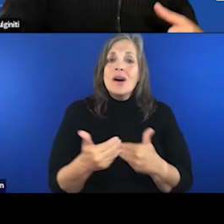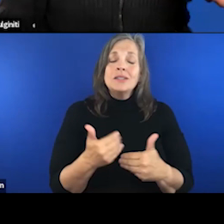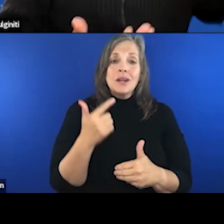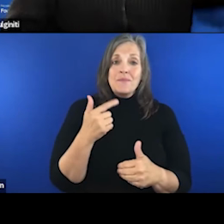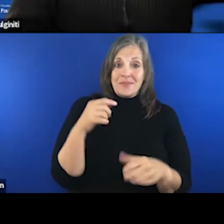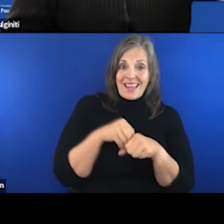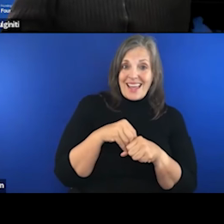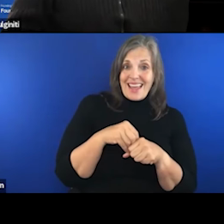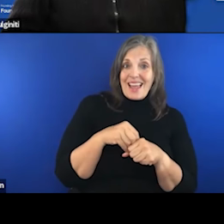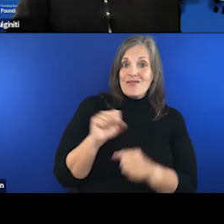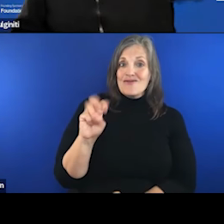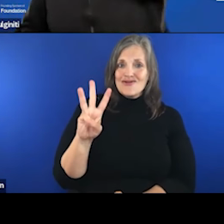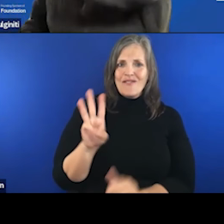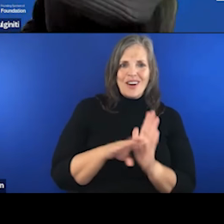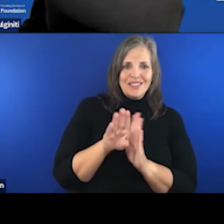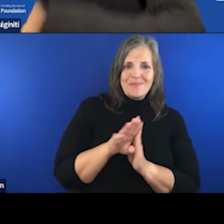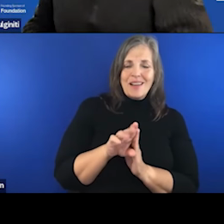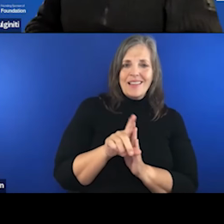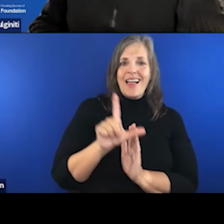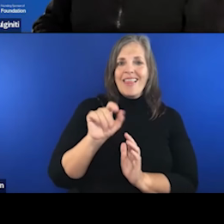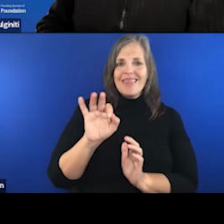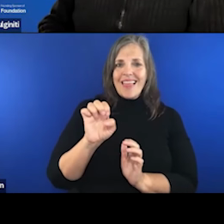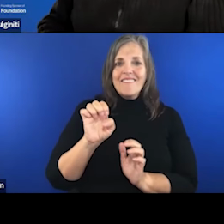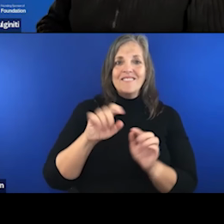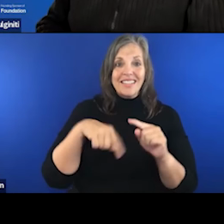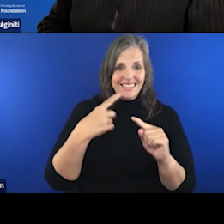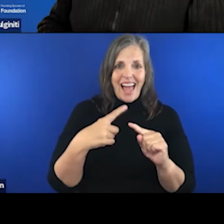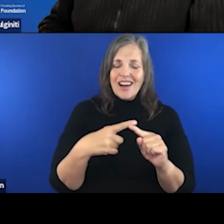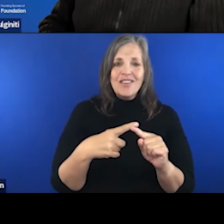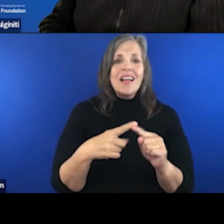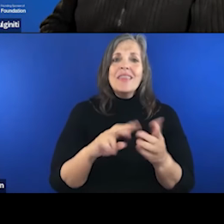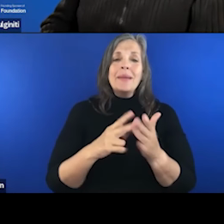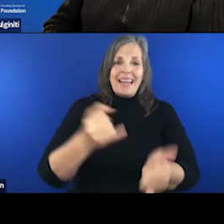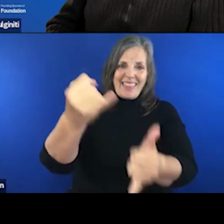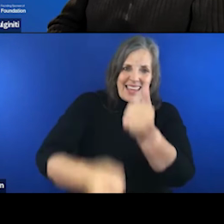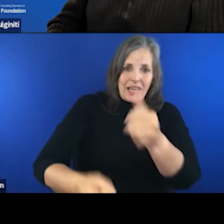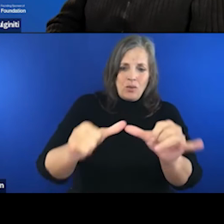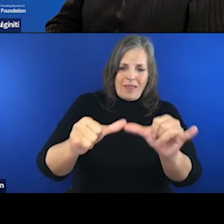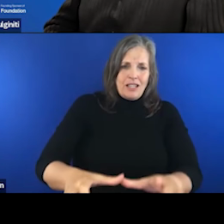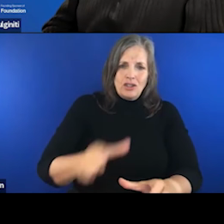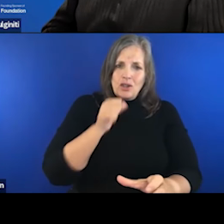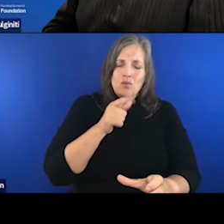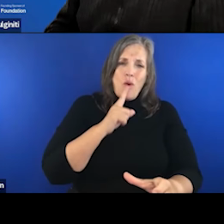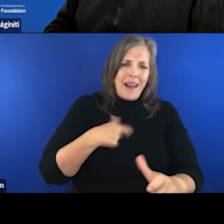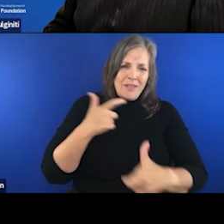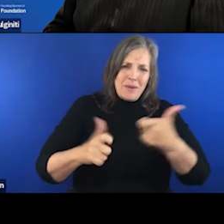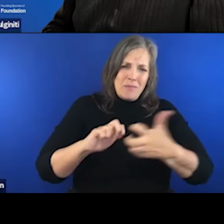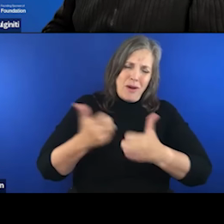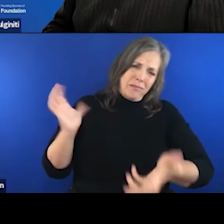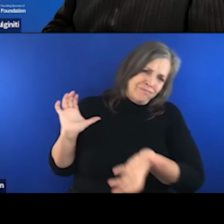a massive huge snowball crushing your engineers yeah thank you for that question Lucas that's uh